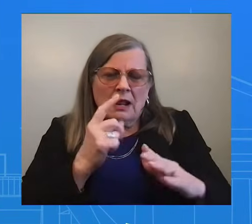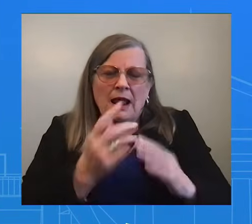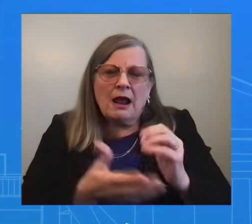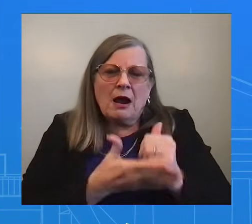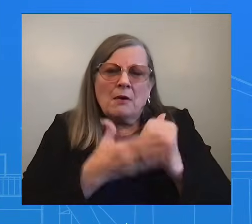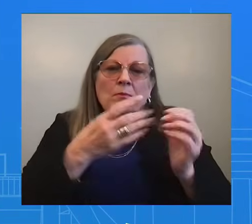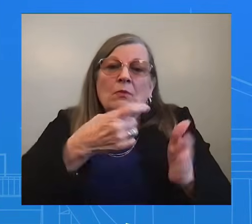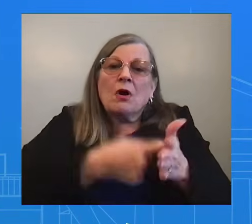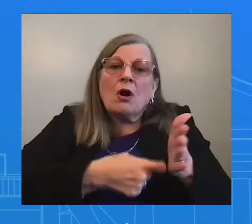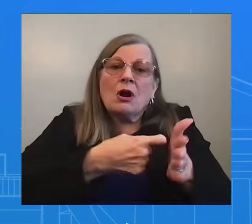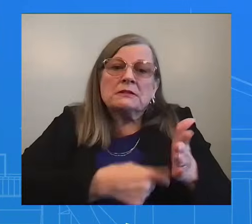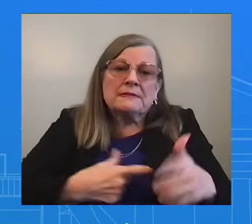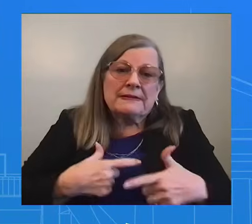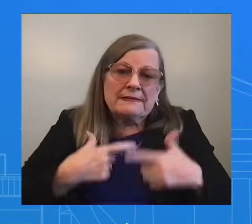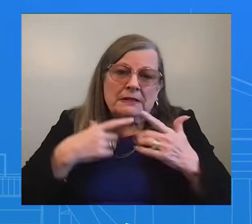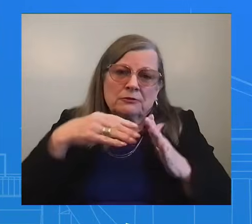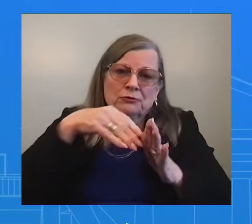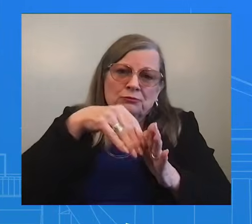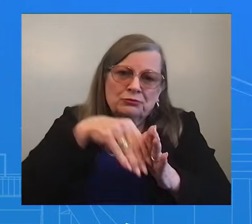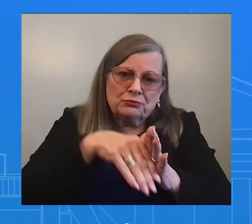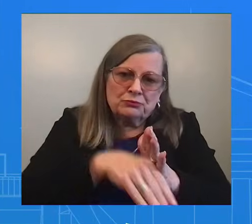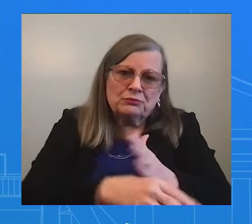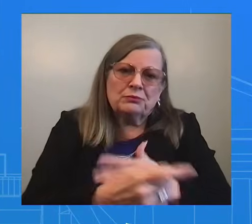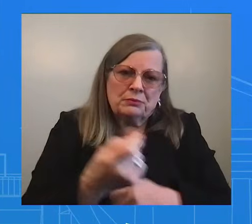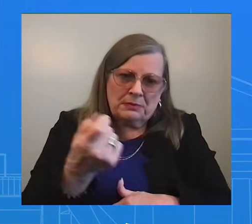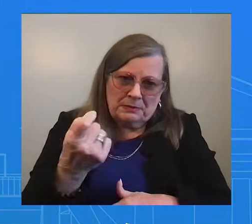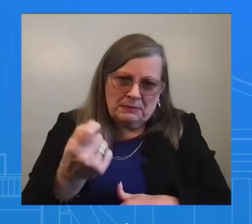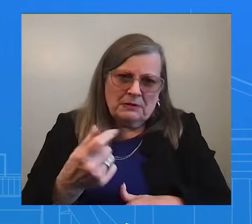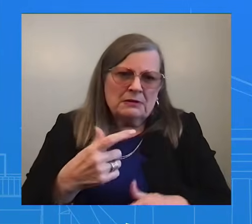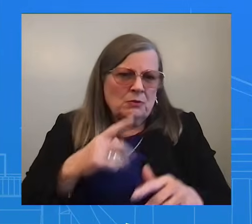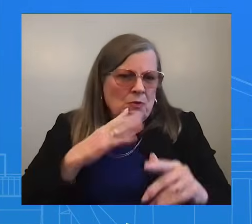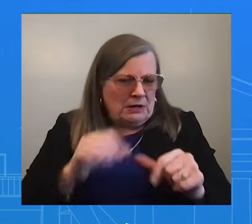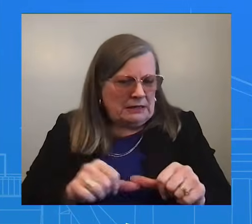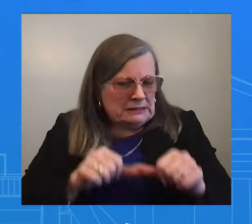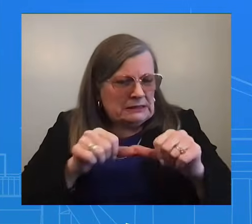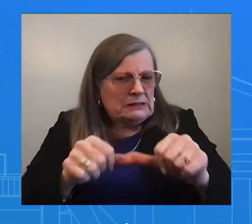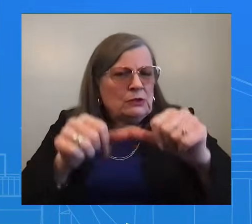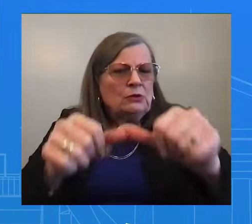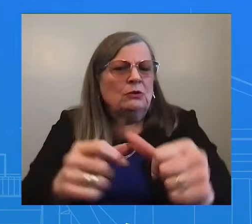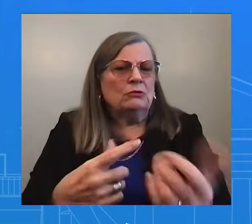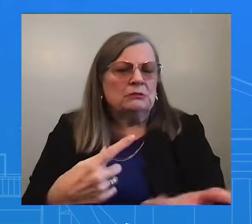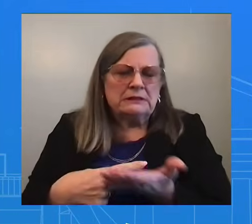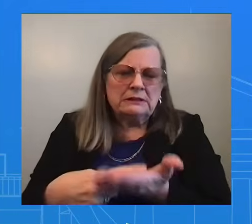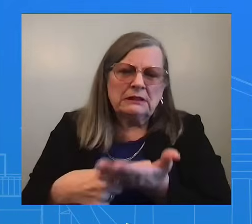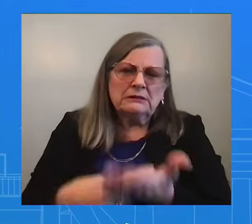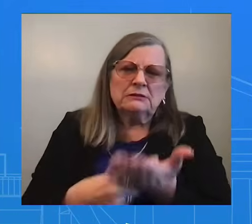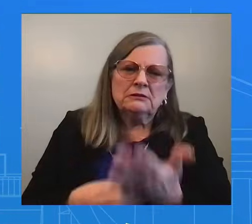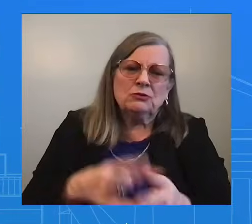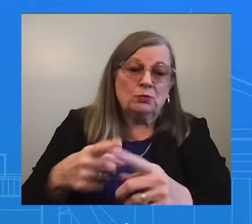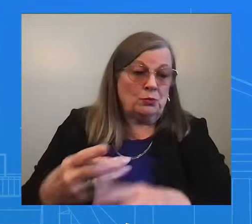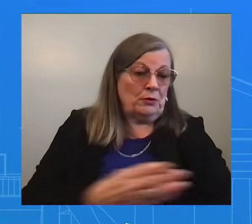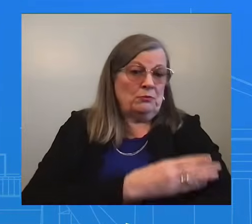We understand that folks -- Americans still feel things are unaffordable. That's something that the President said recently.